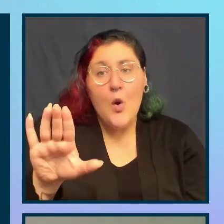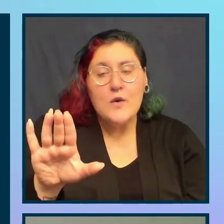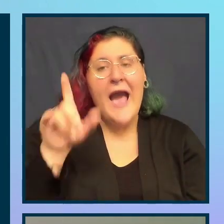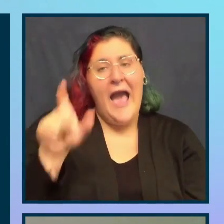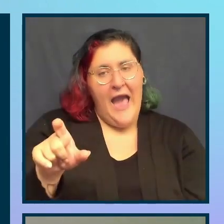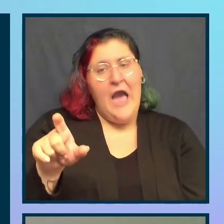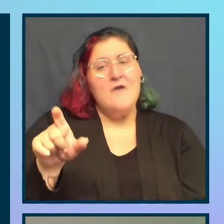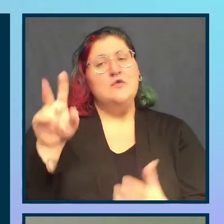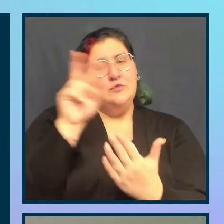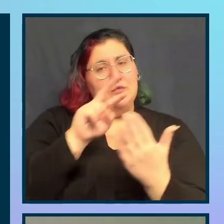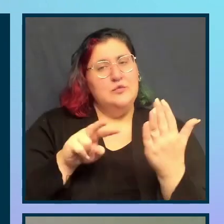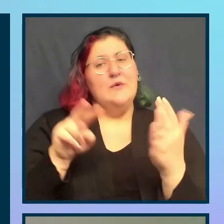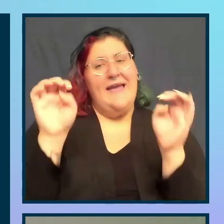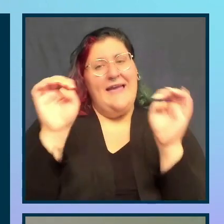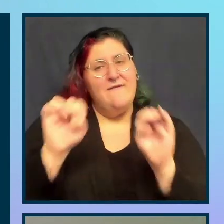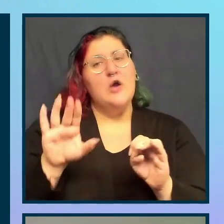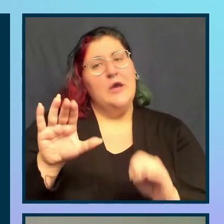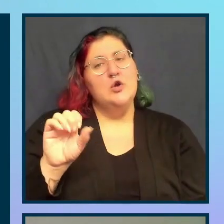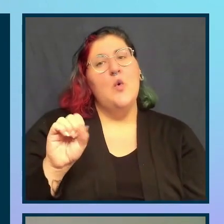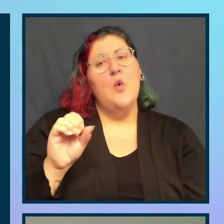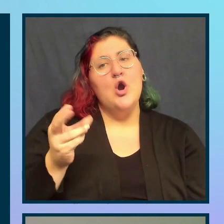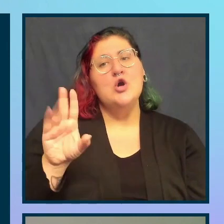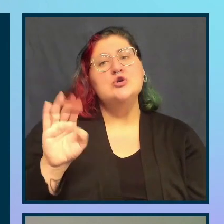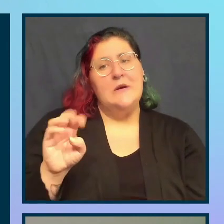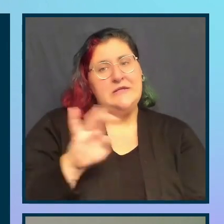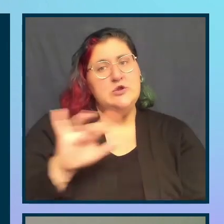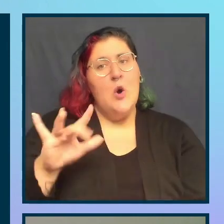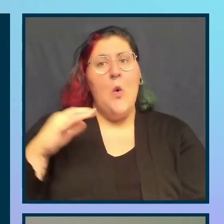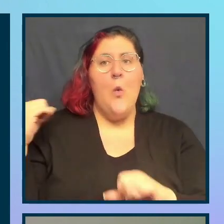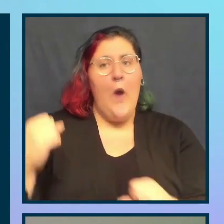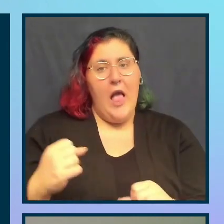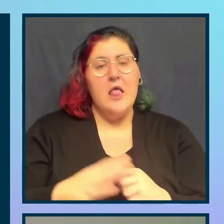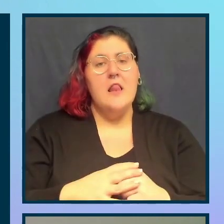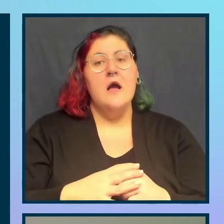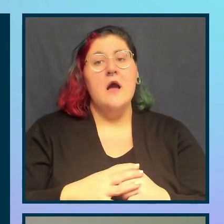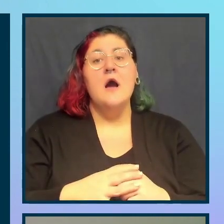And as I mentioned before, once you've looked at it kind of all of these different